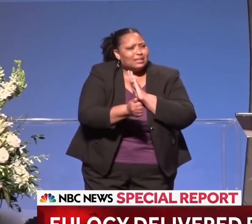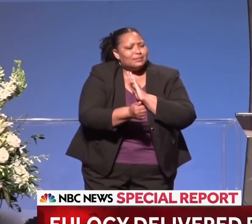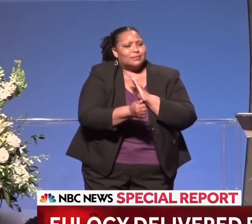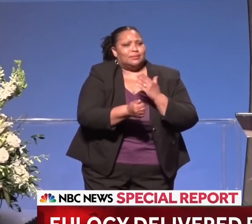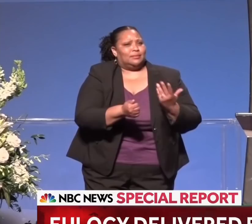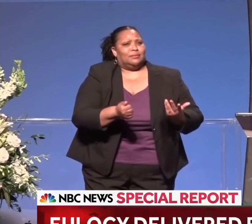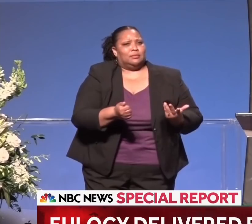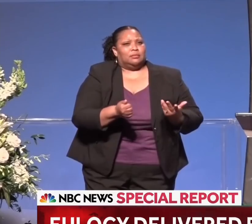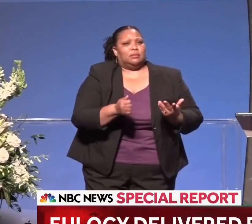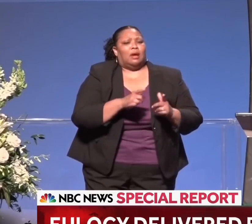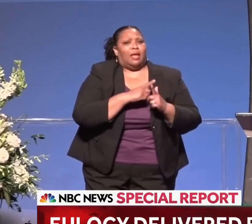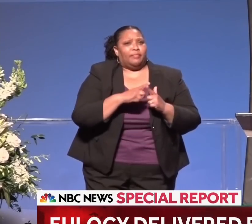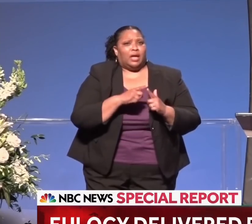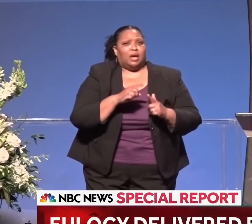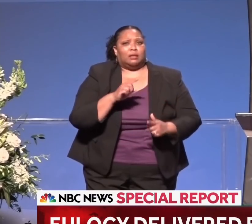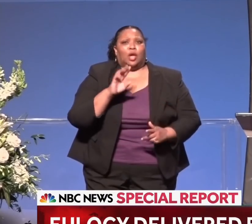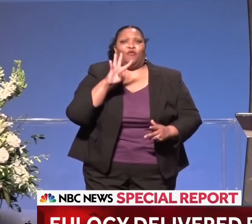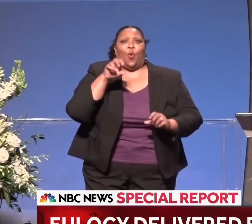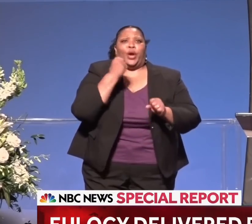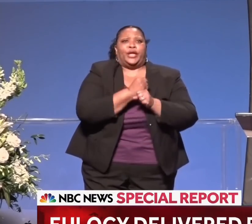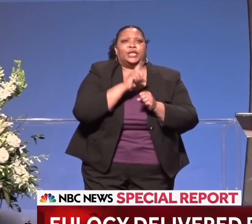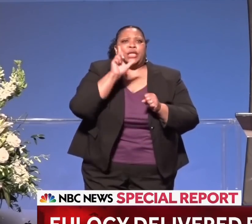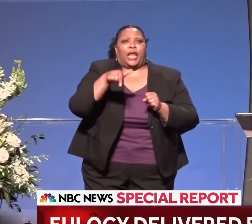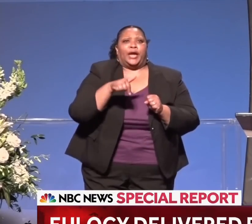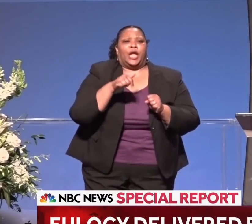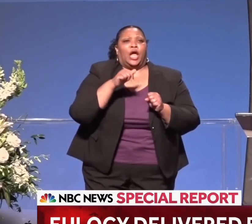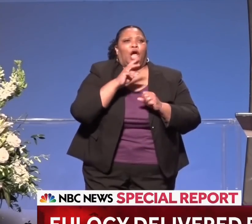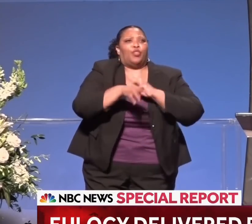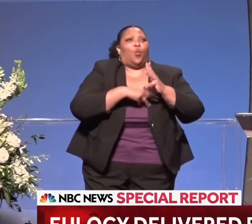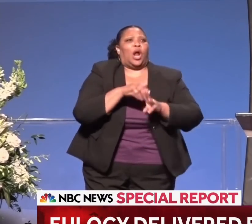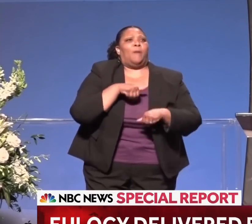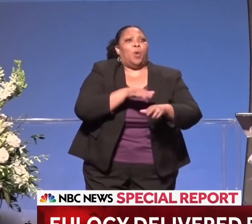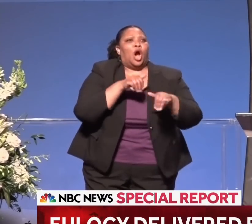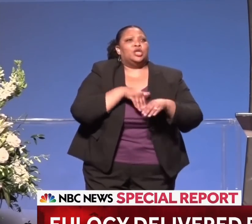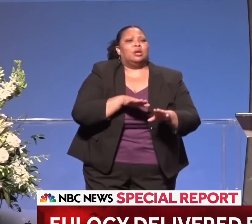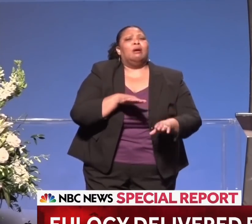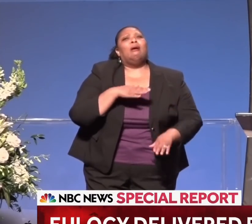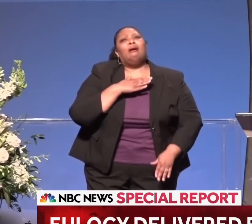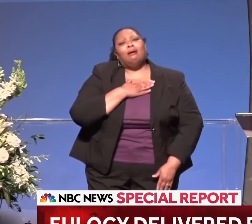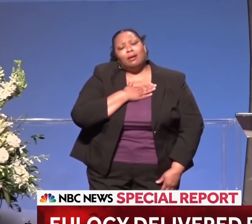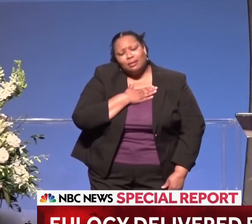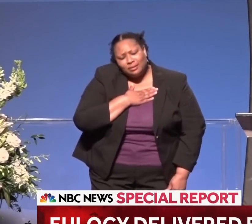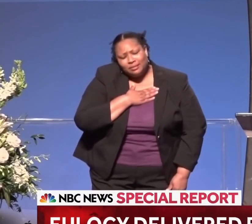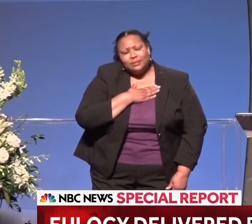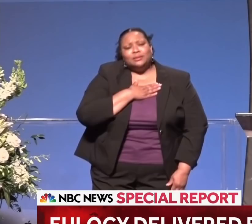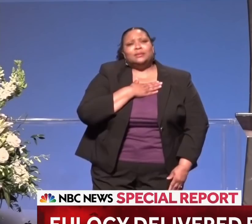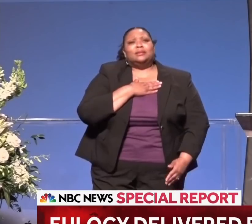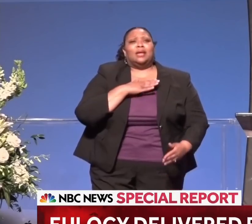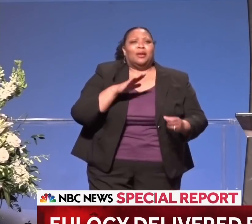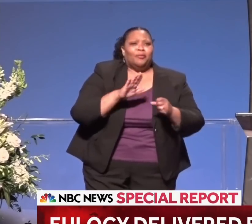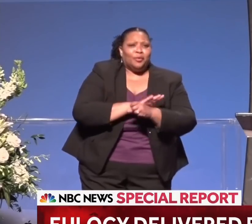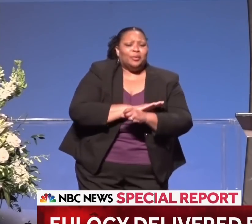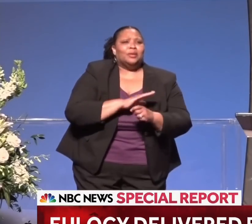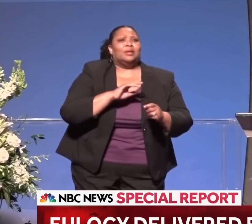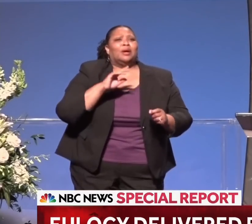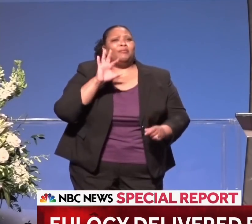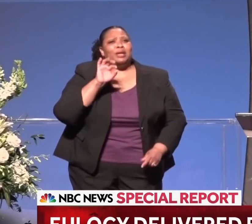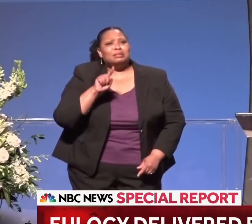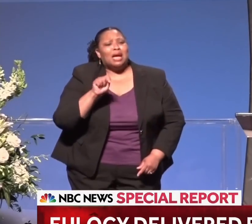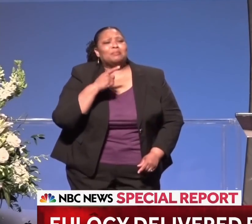TAKE A MAN’S LIVELIHOOD, STRIP A MAN OF HIS TALENTS, AND FOUR